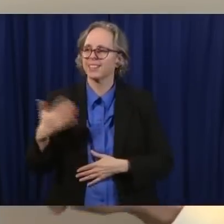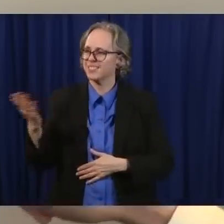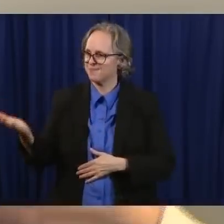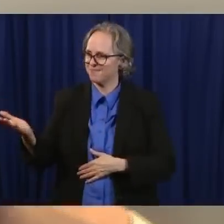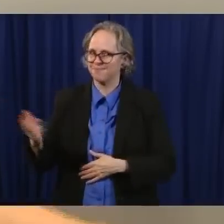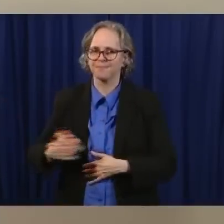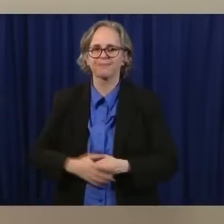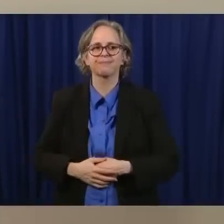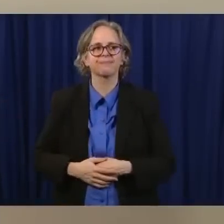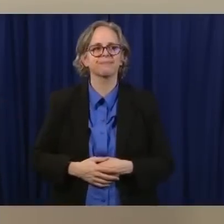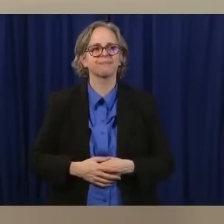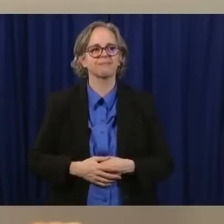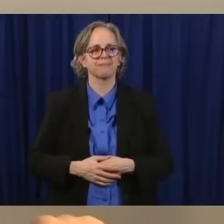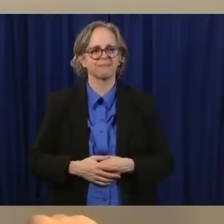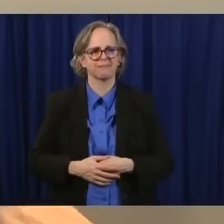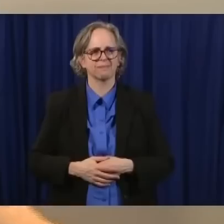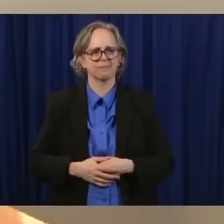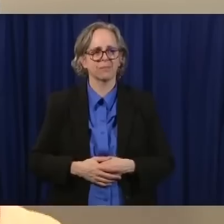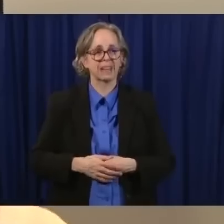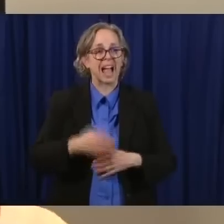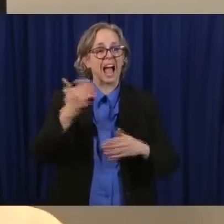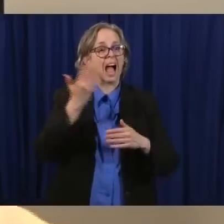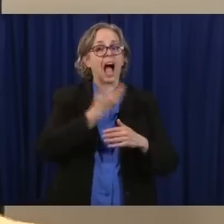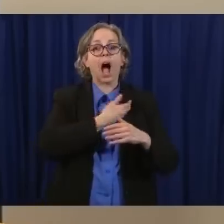TESTS IN THE STATE OF OHIO. AND WE CONTINUE TO SEE THE SAME AGE RANGE.